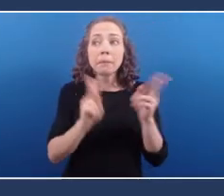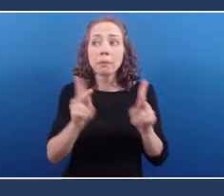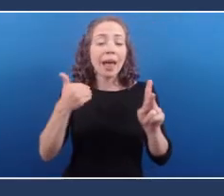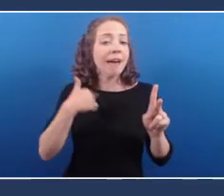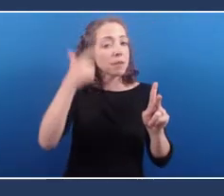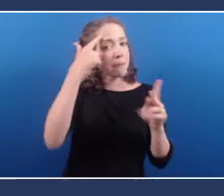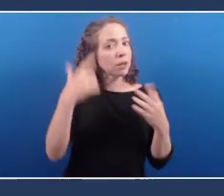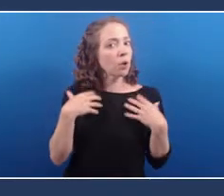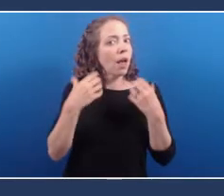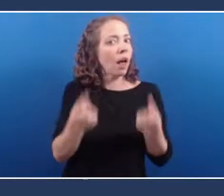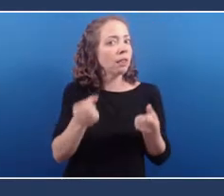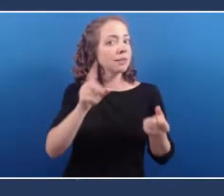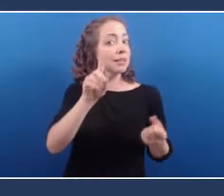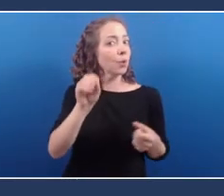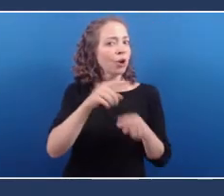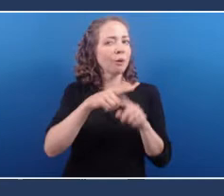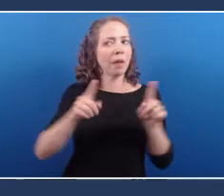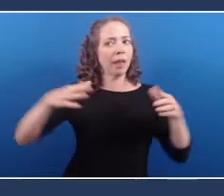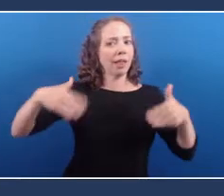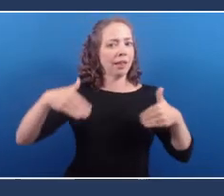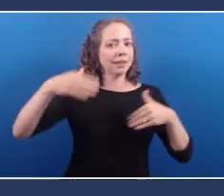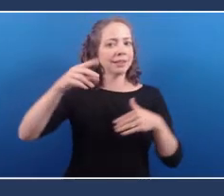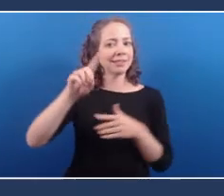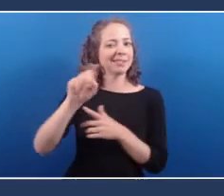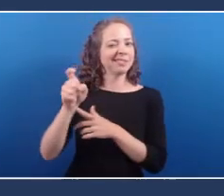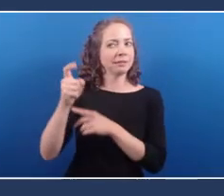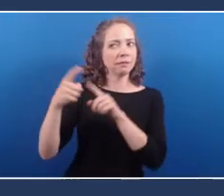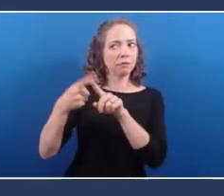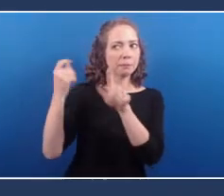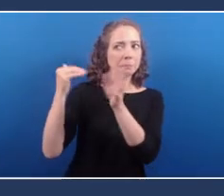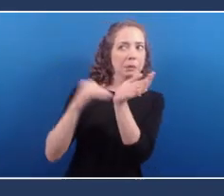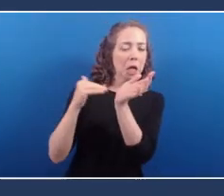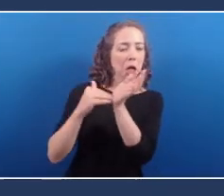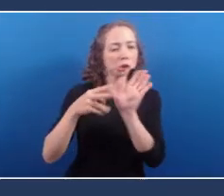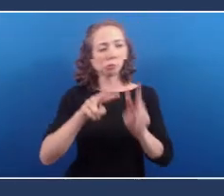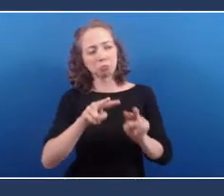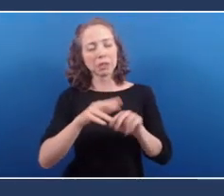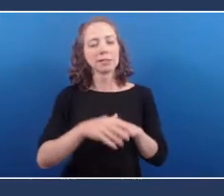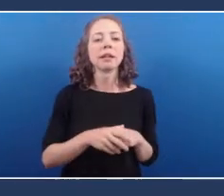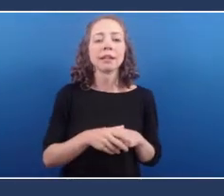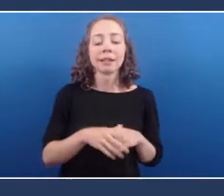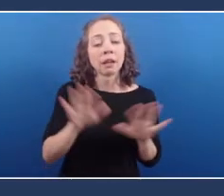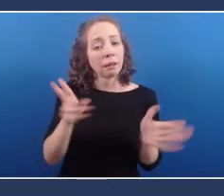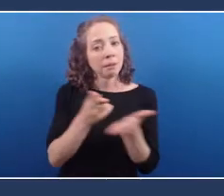Now, let’s be honest with ourselves. This is part of just the way that our world works.